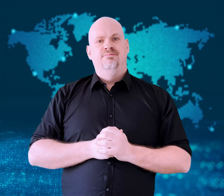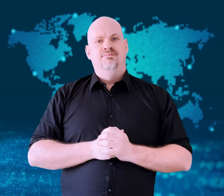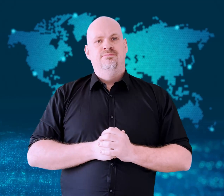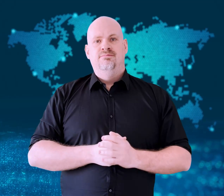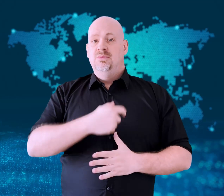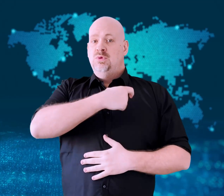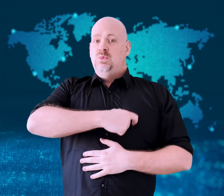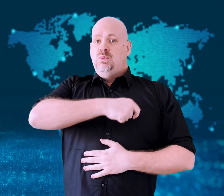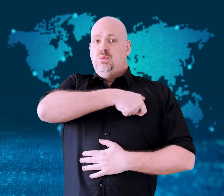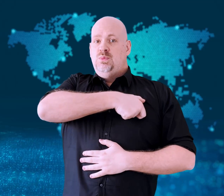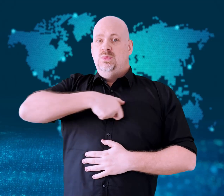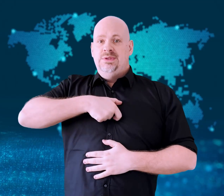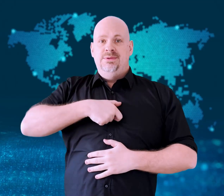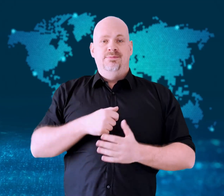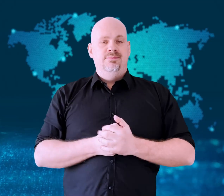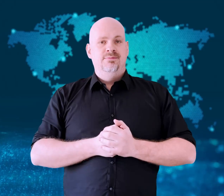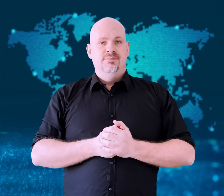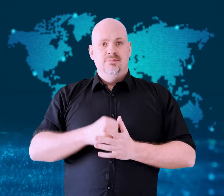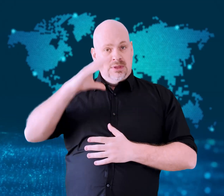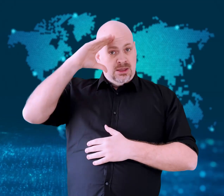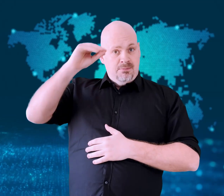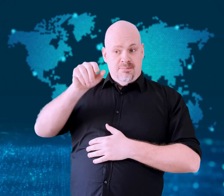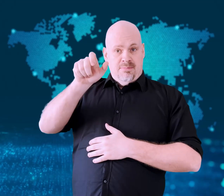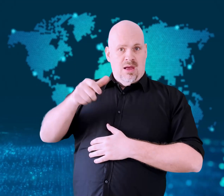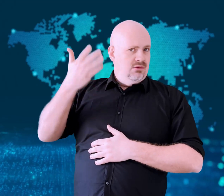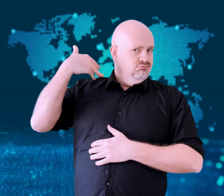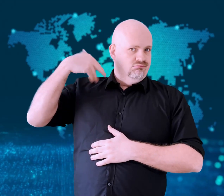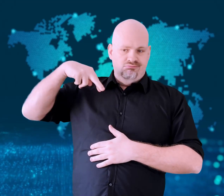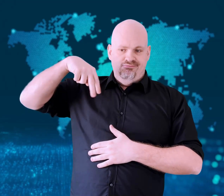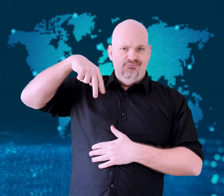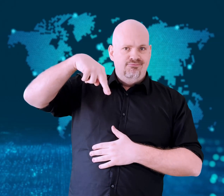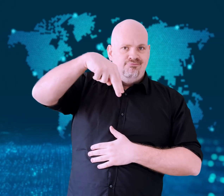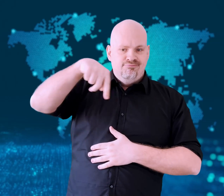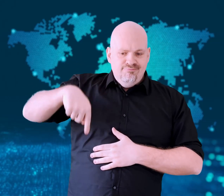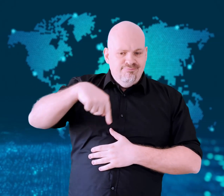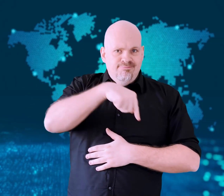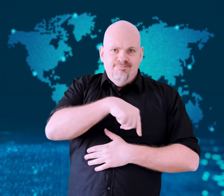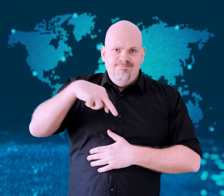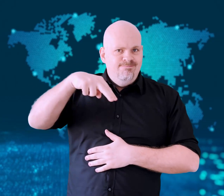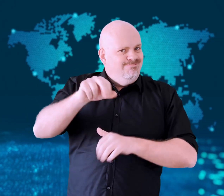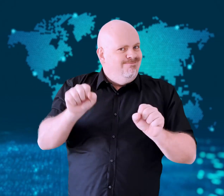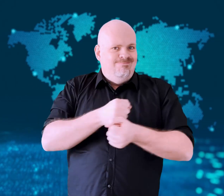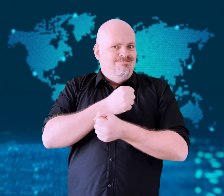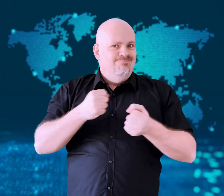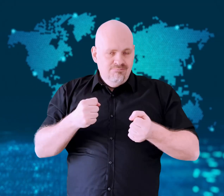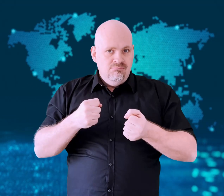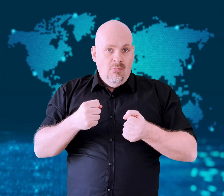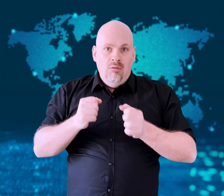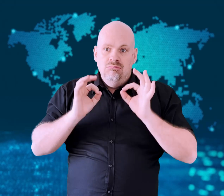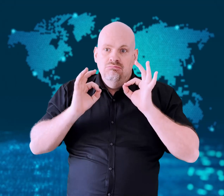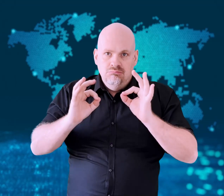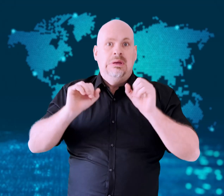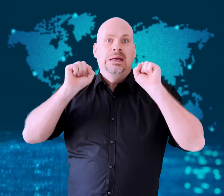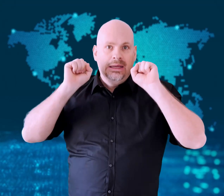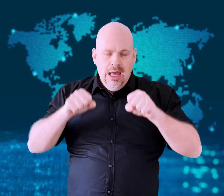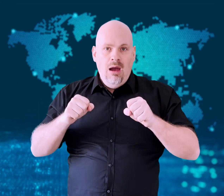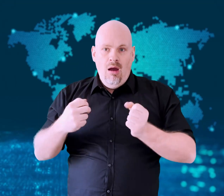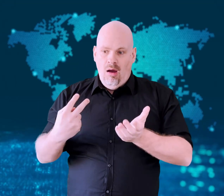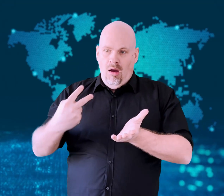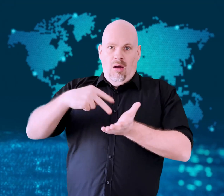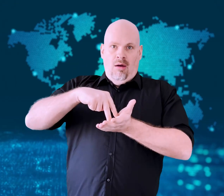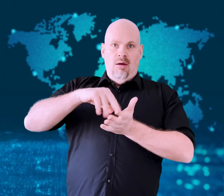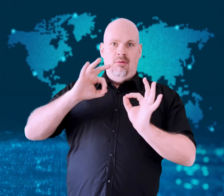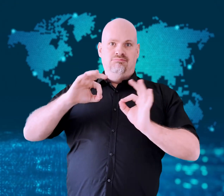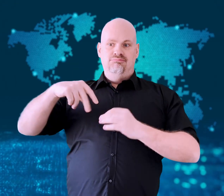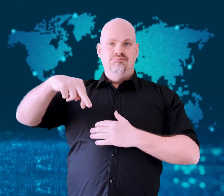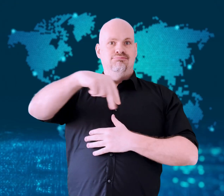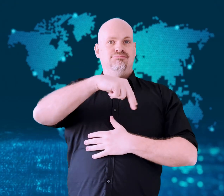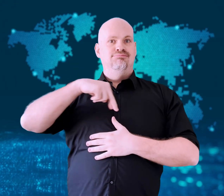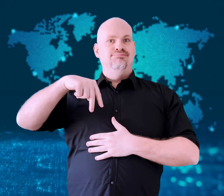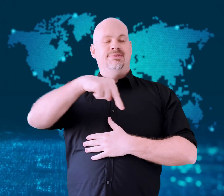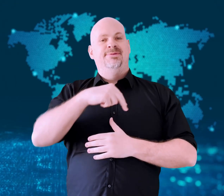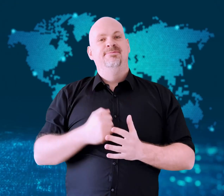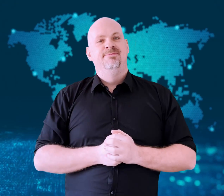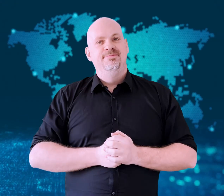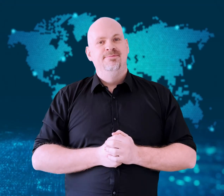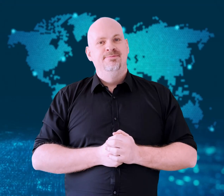Paralyzed man walks again.